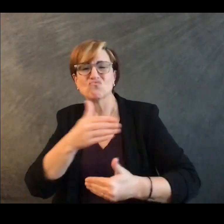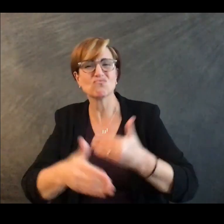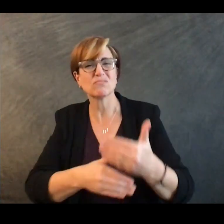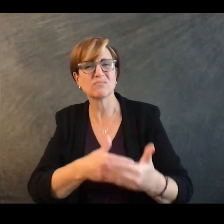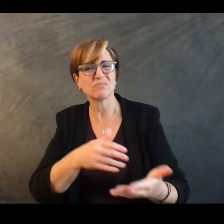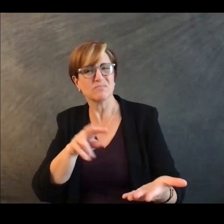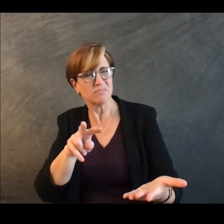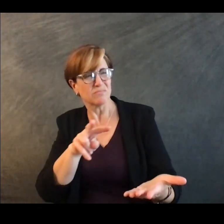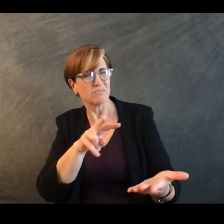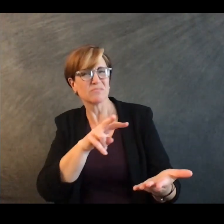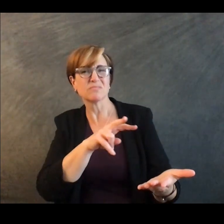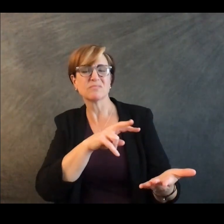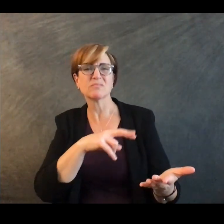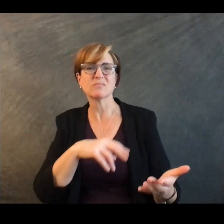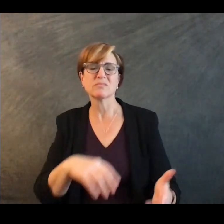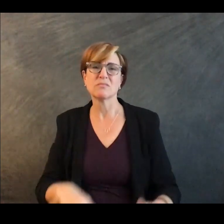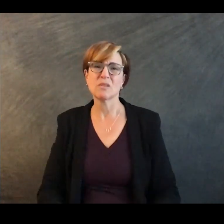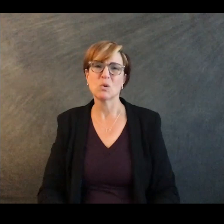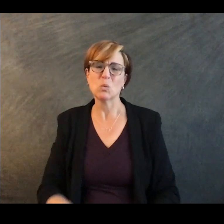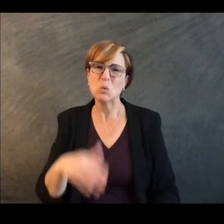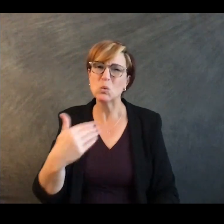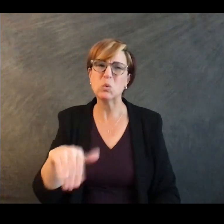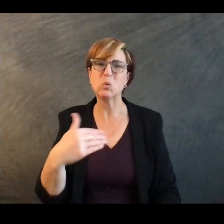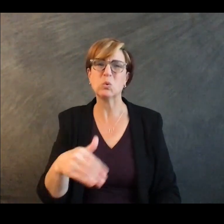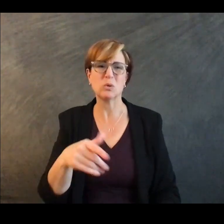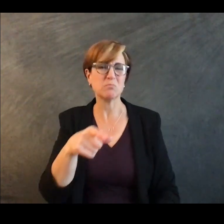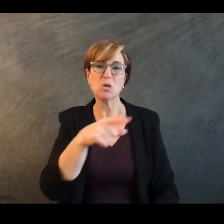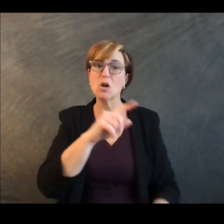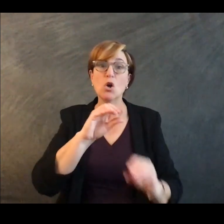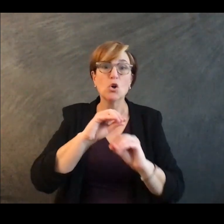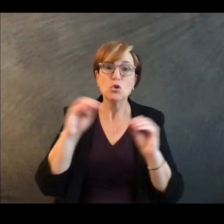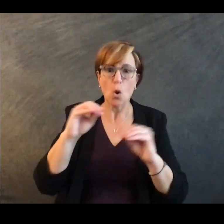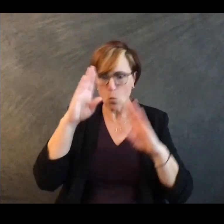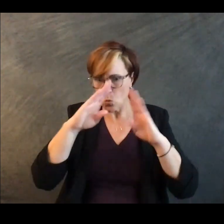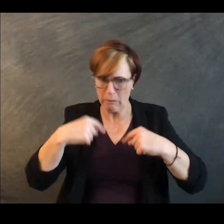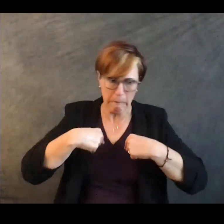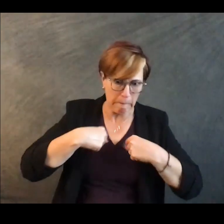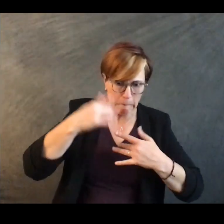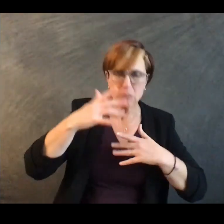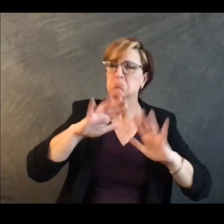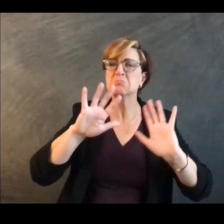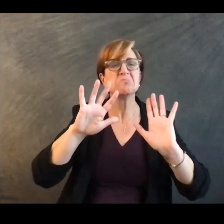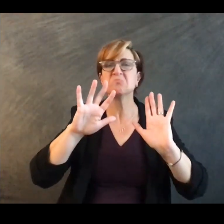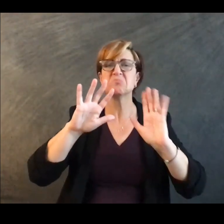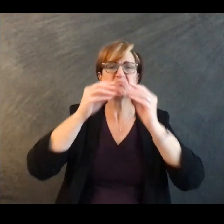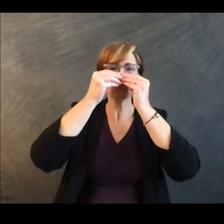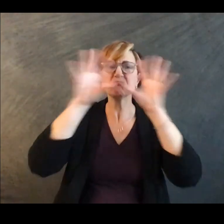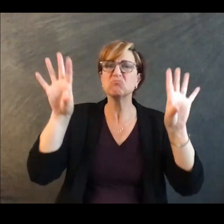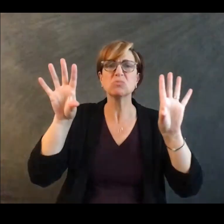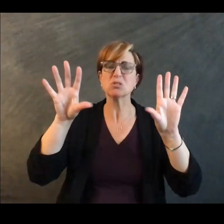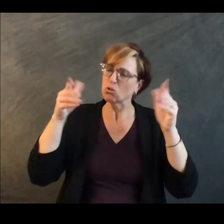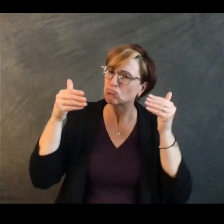selflessness and all of the courage and compassion of our people the workers the